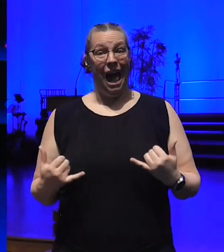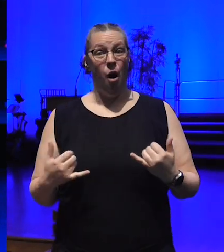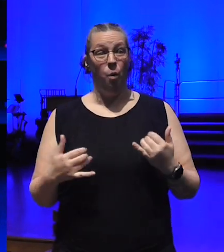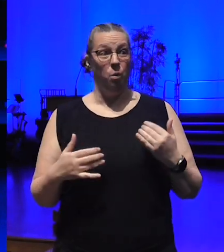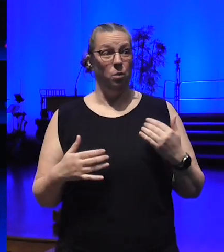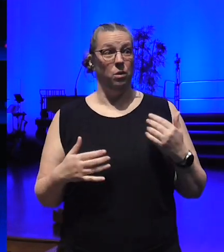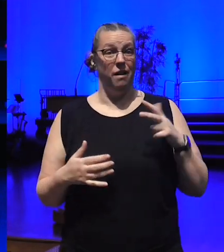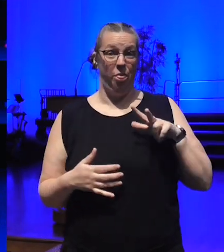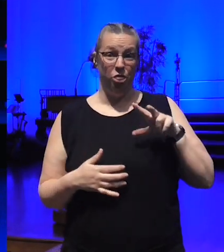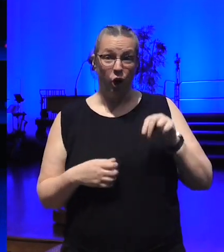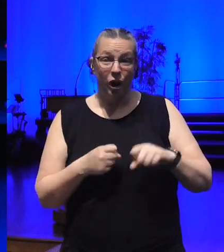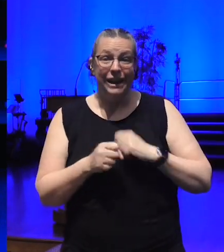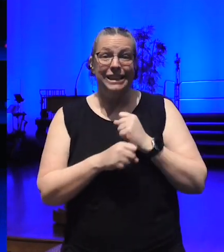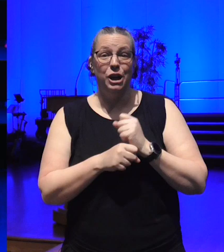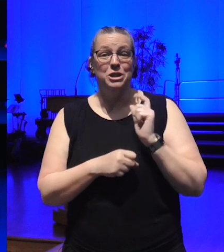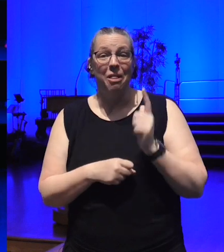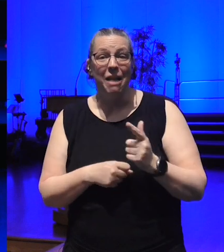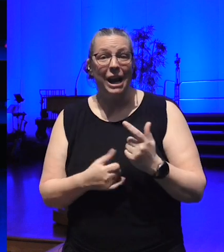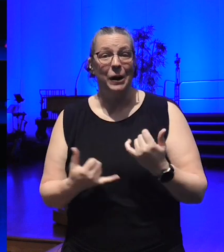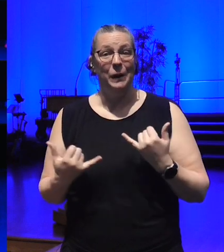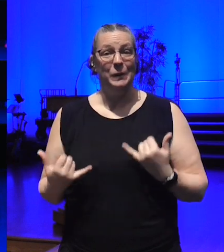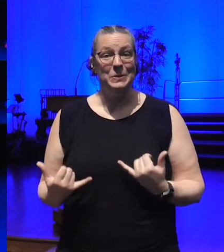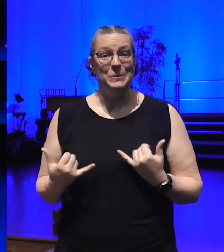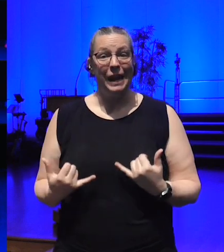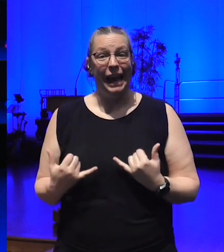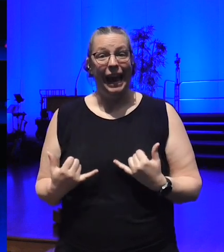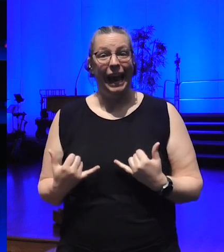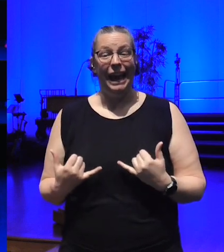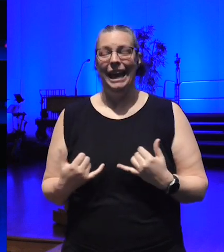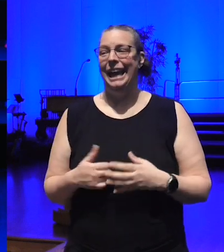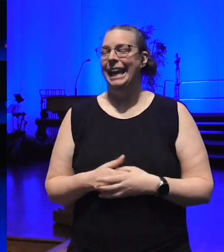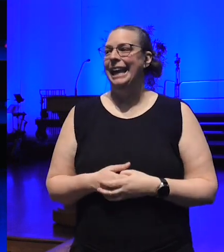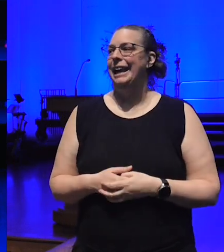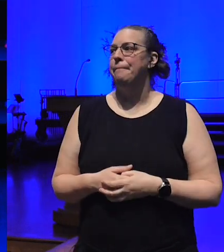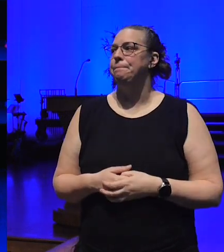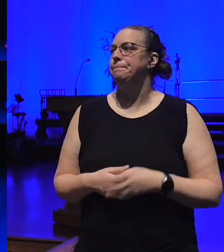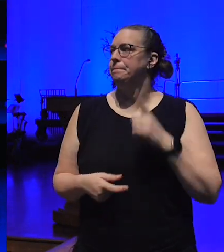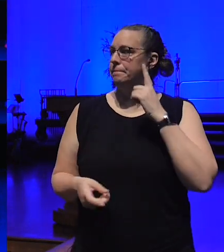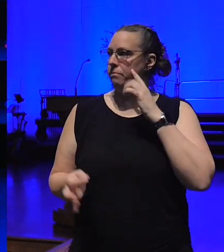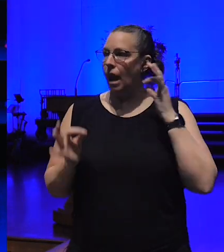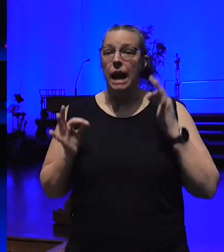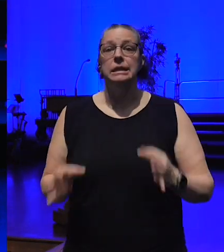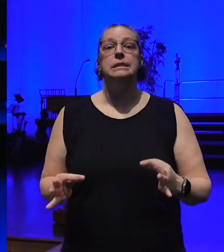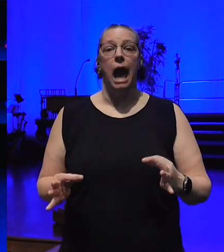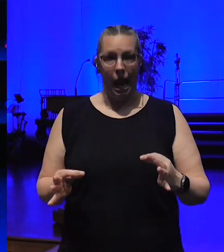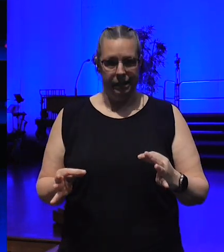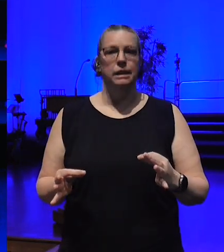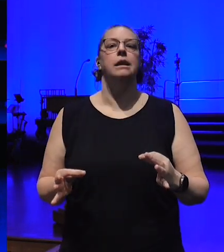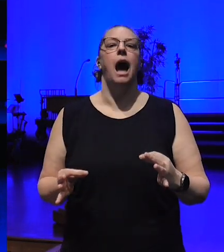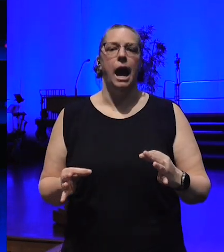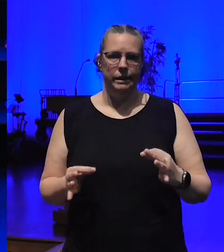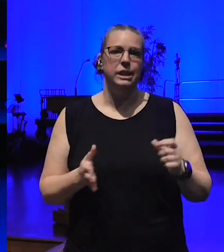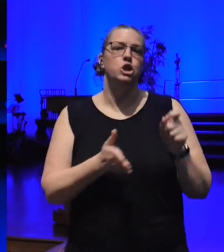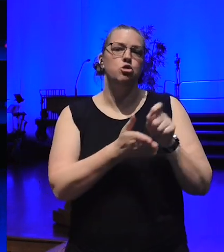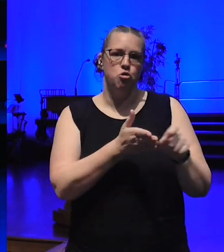years after that book was published I decided that I needed to do a revised Edition because I felt